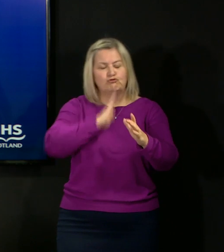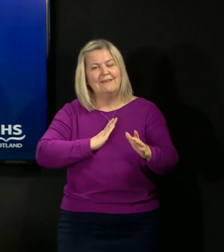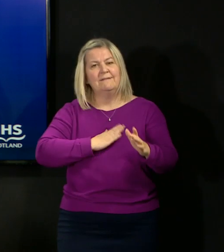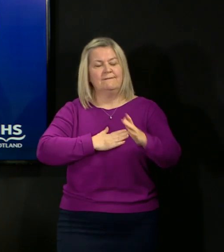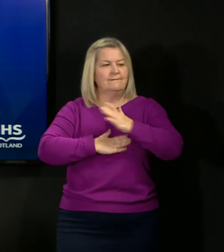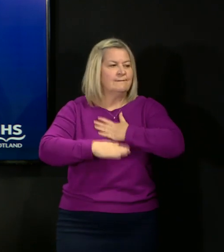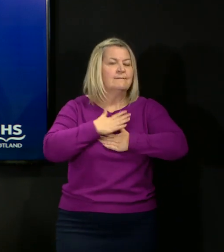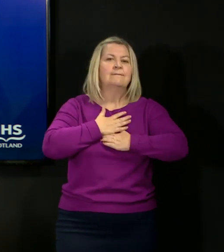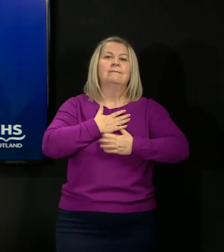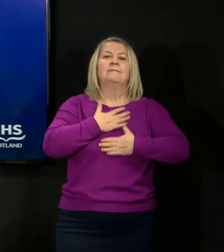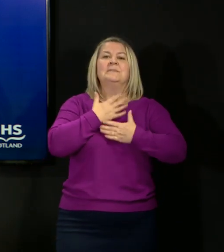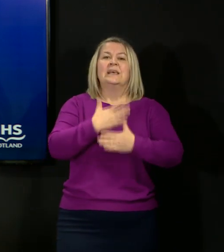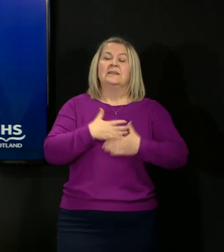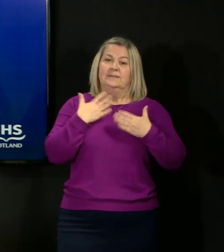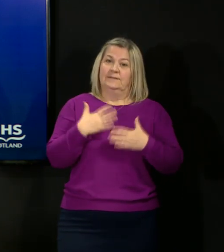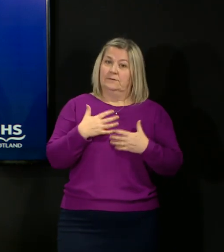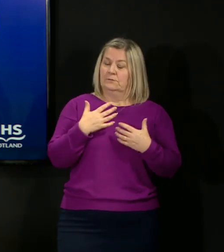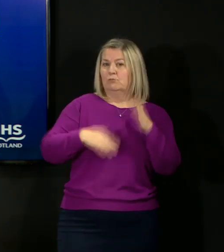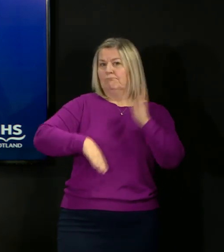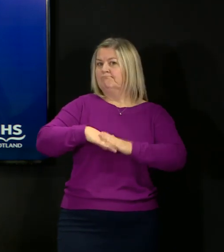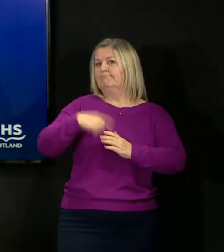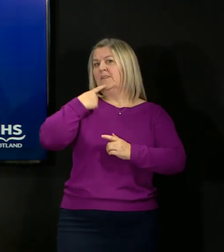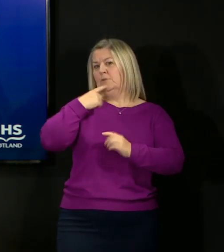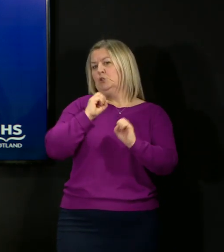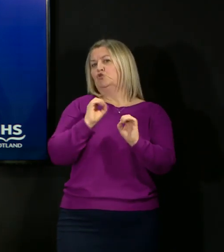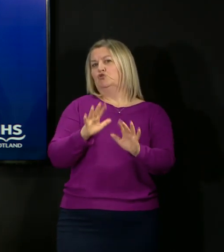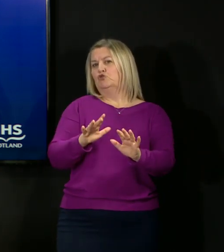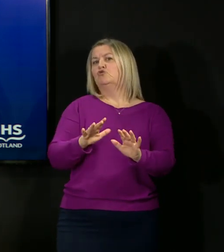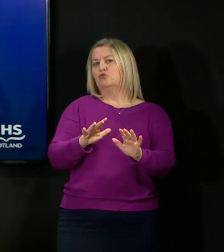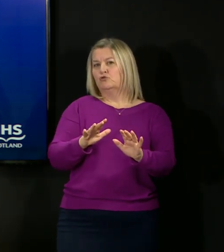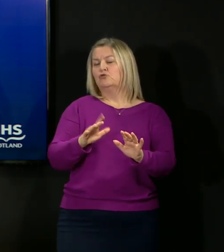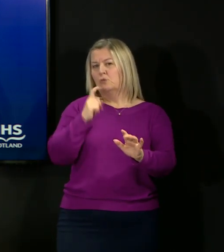upset. Finally the hub contains information for health and social care